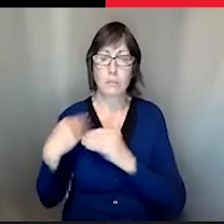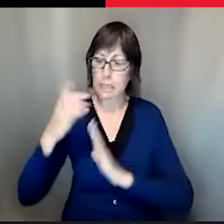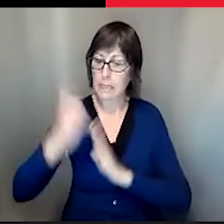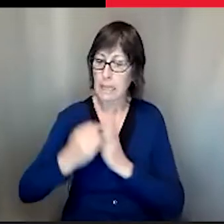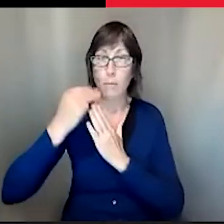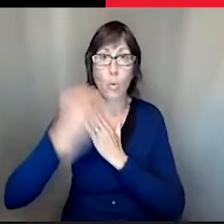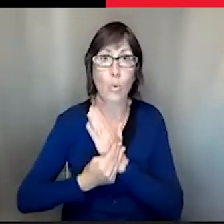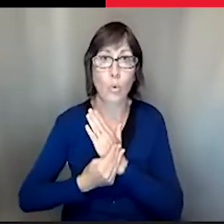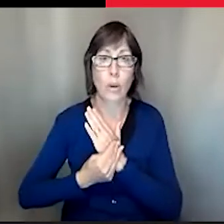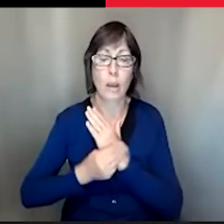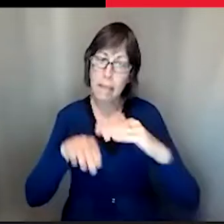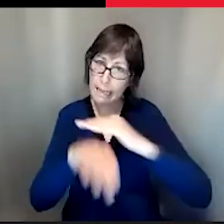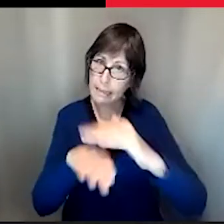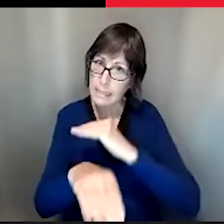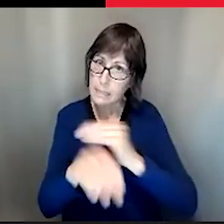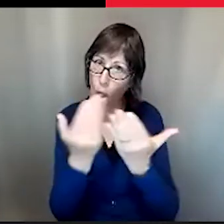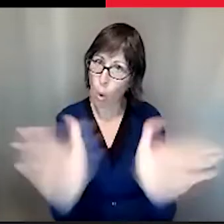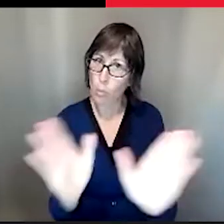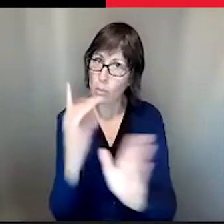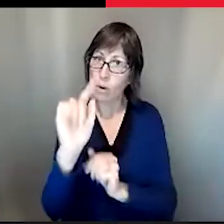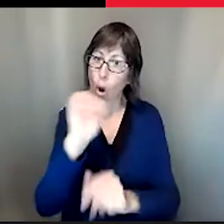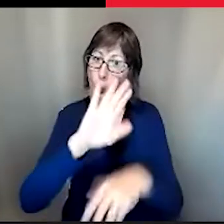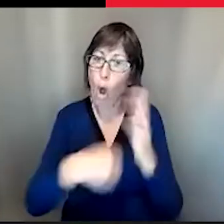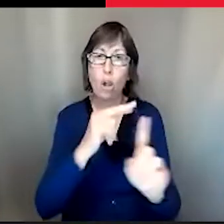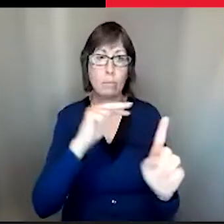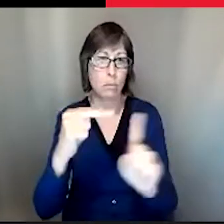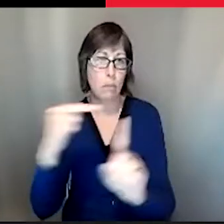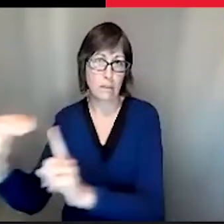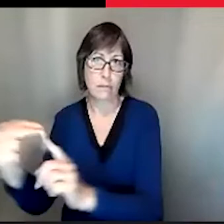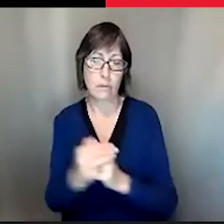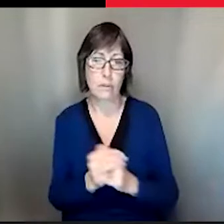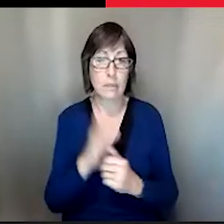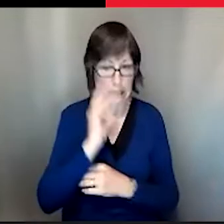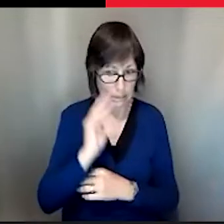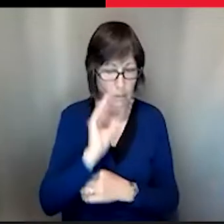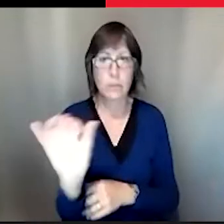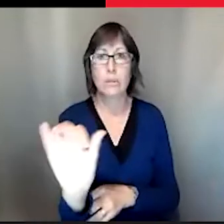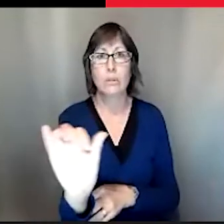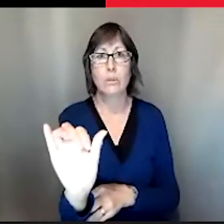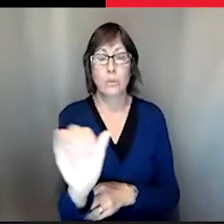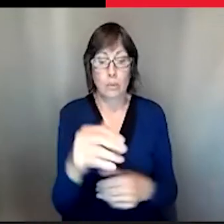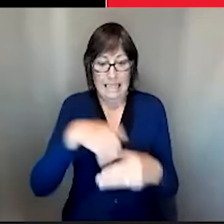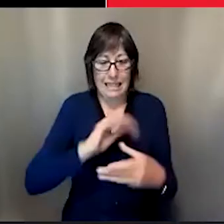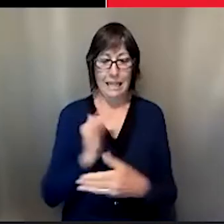that are accessible and open to all perspectives and experiences that exist in our communities.